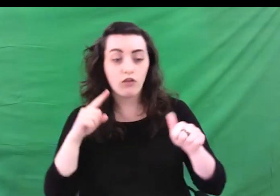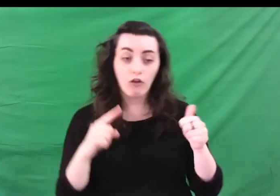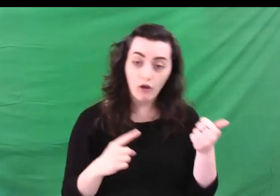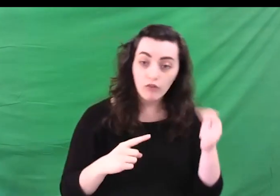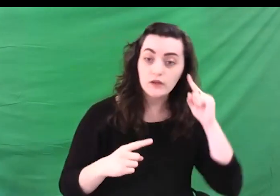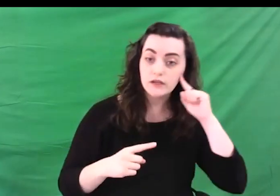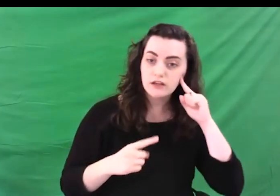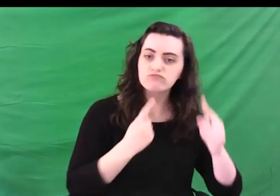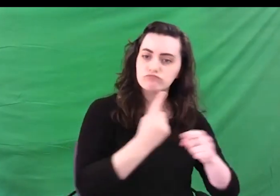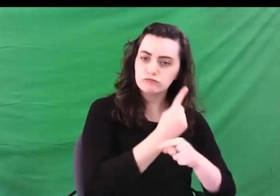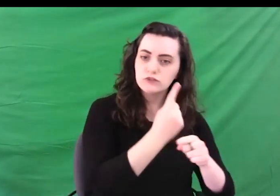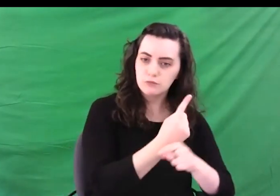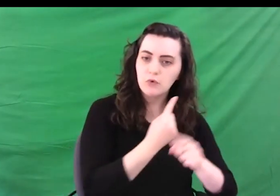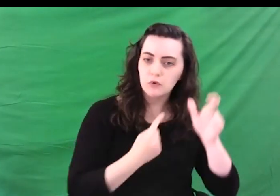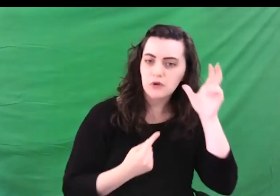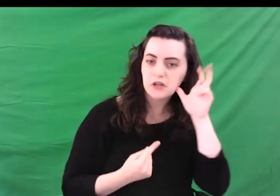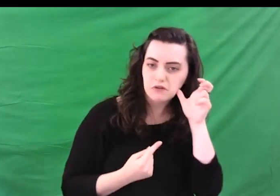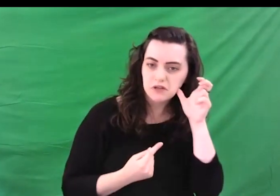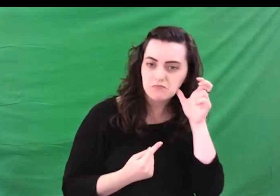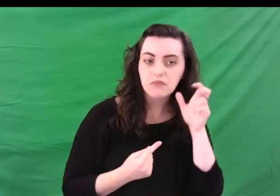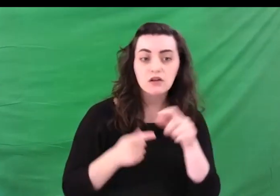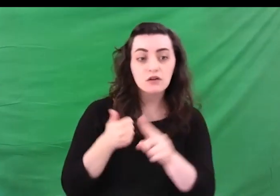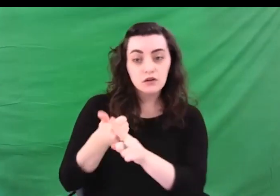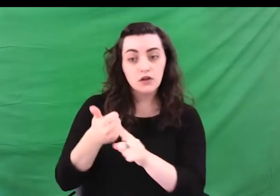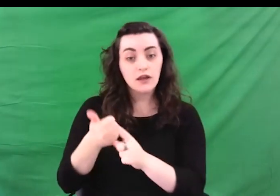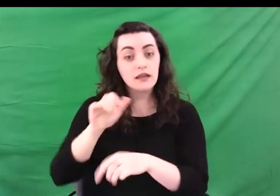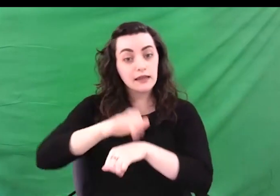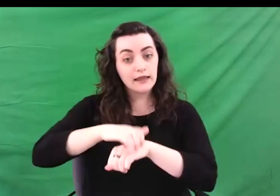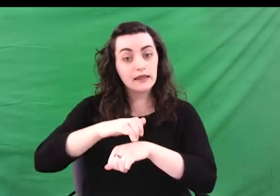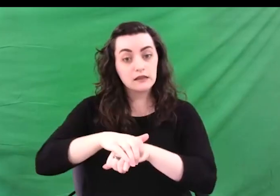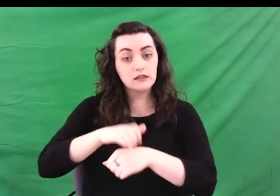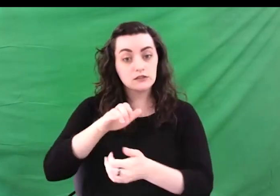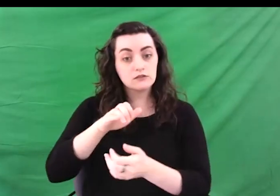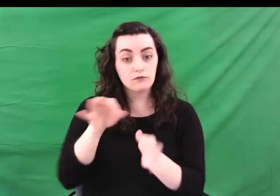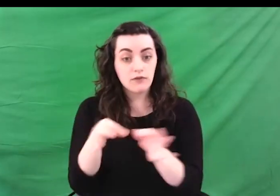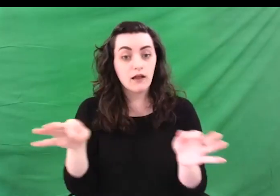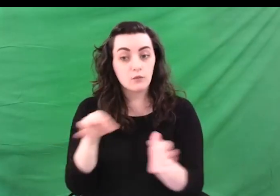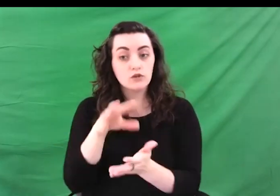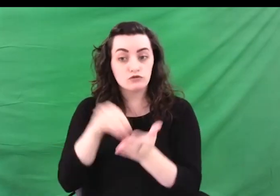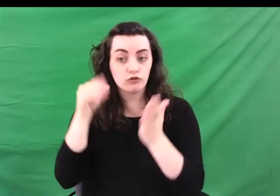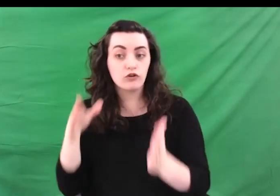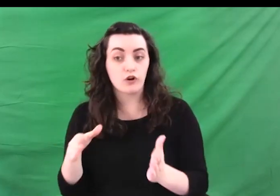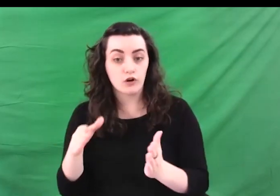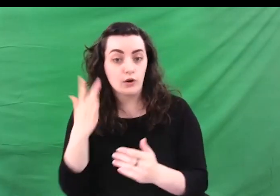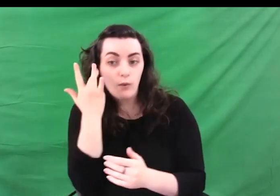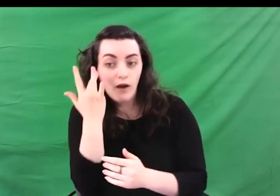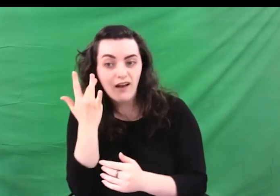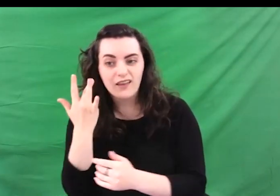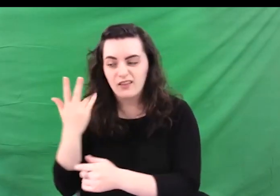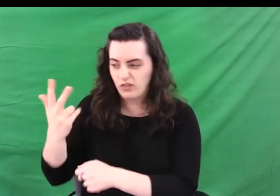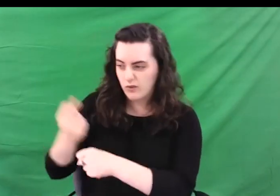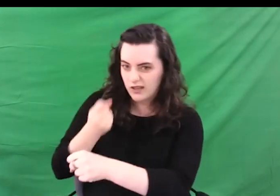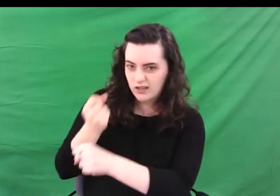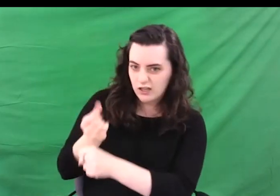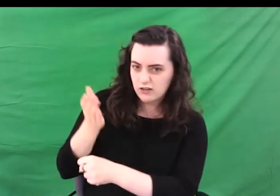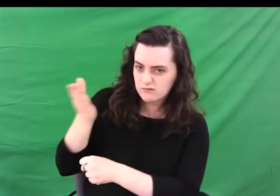She is considered an English language learner because she had three years of learning her native language